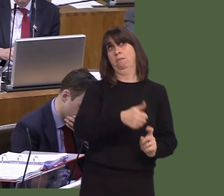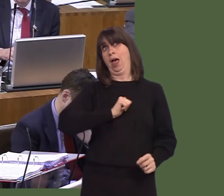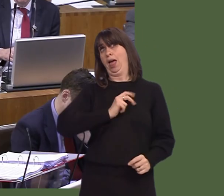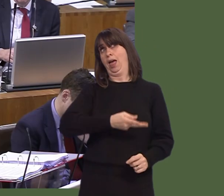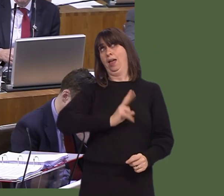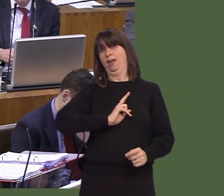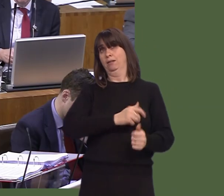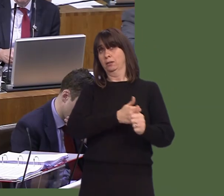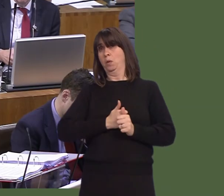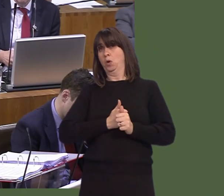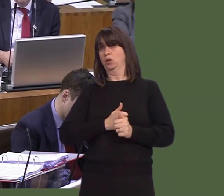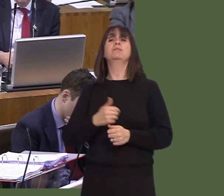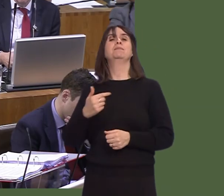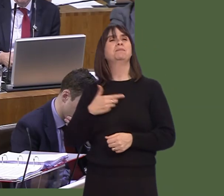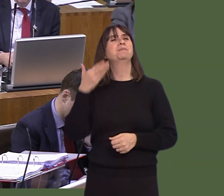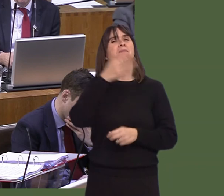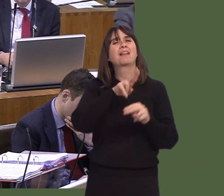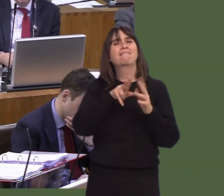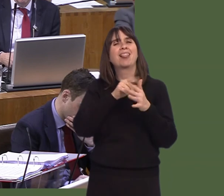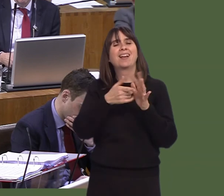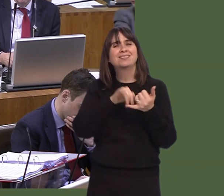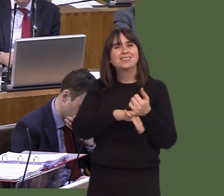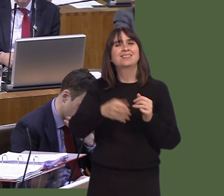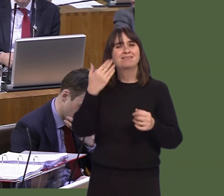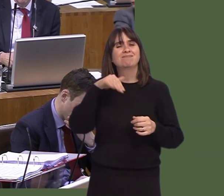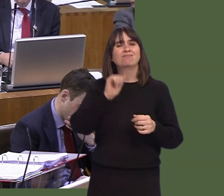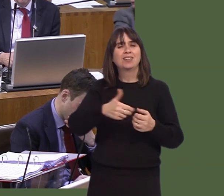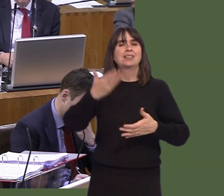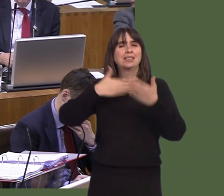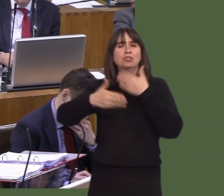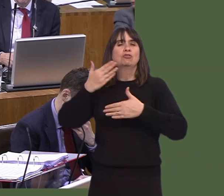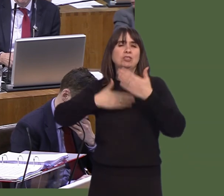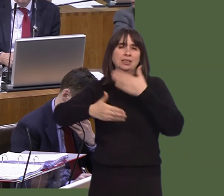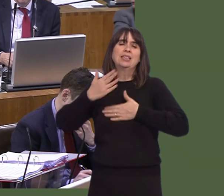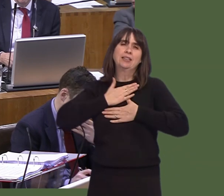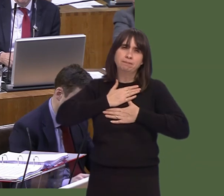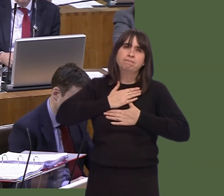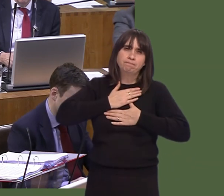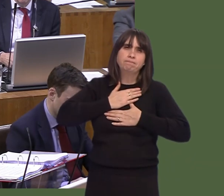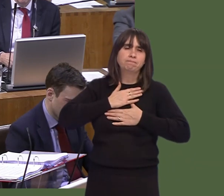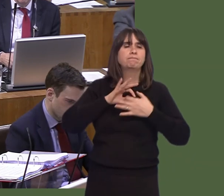of our teachers, we were taught in buildings that were falling apart, portakabinsóI remember